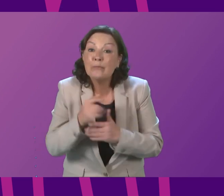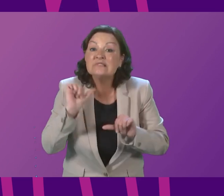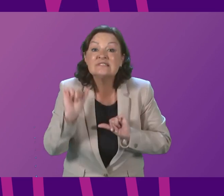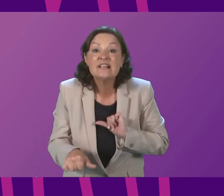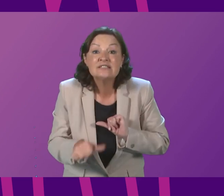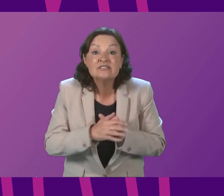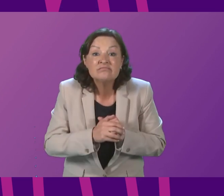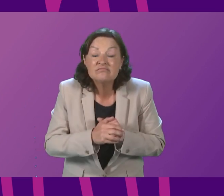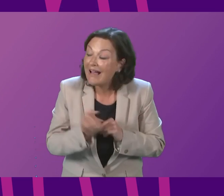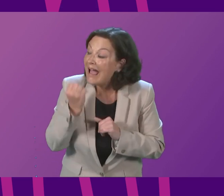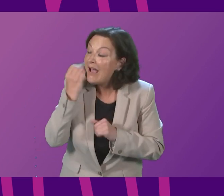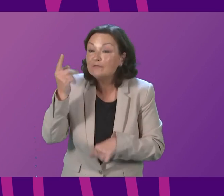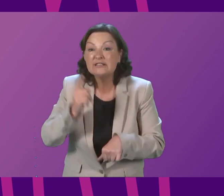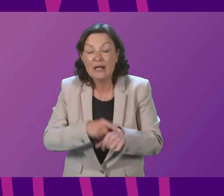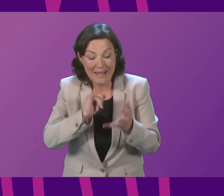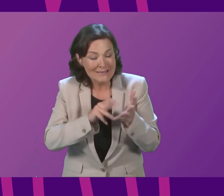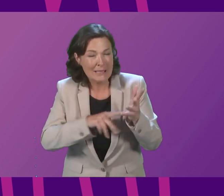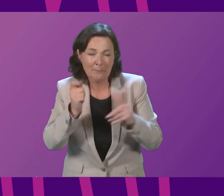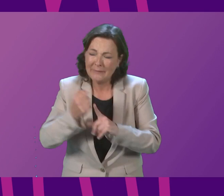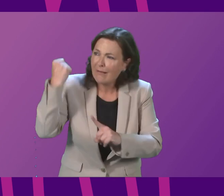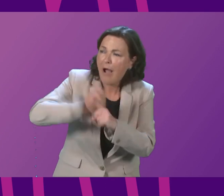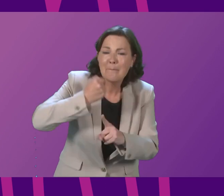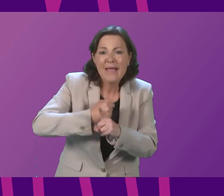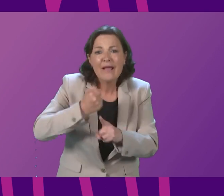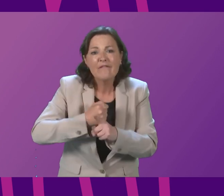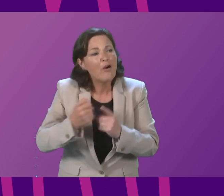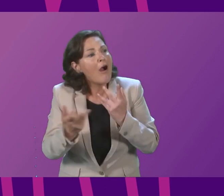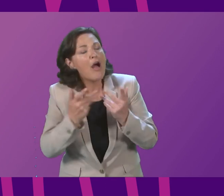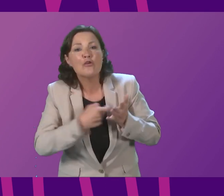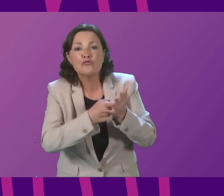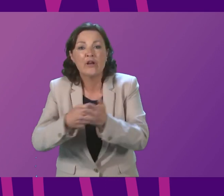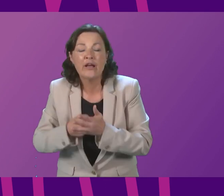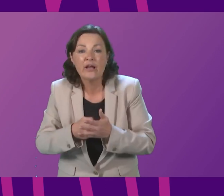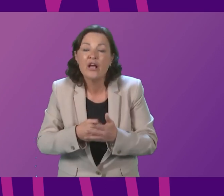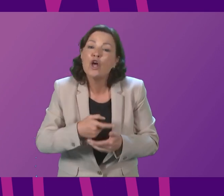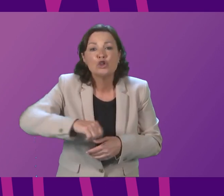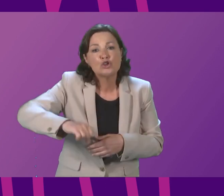Every time the SNP campaigns for another referendum, Scotland’s drug deaths spiral.